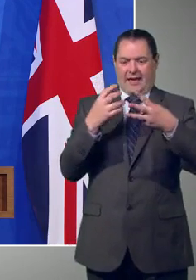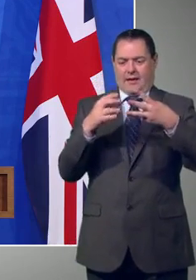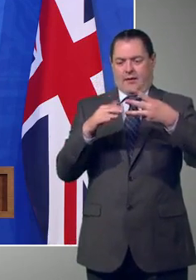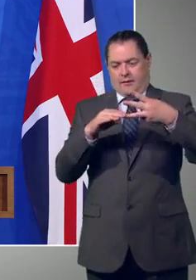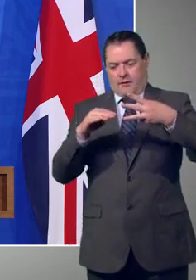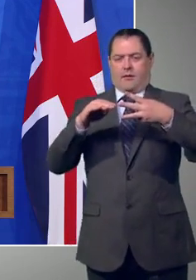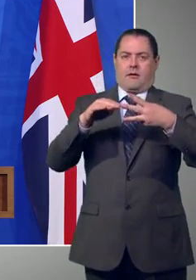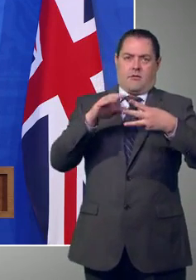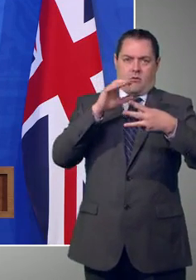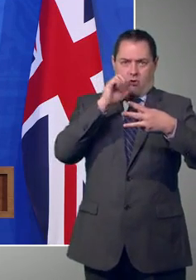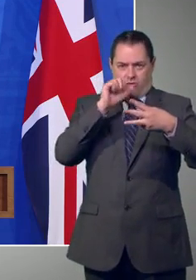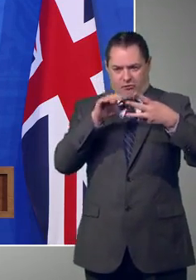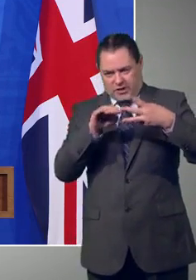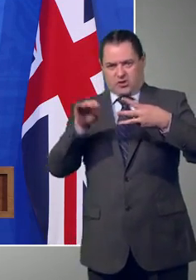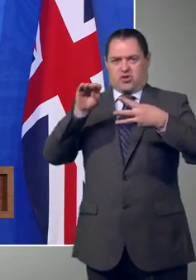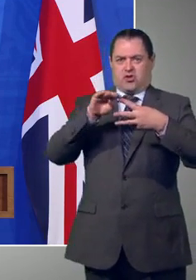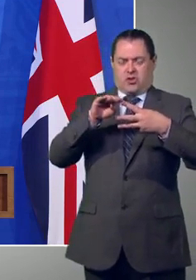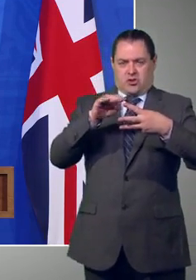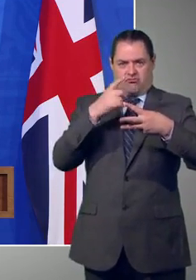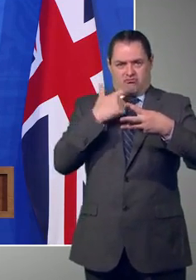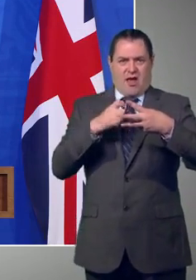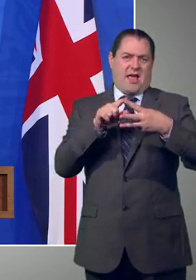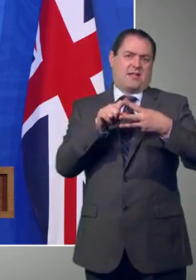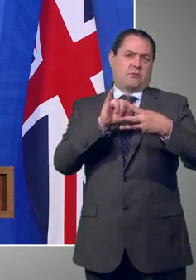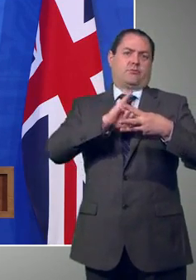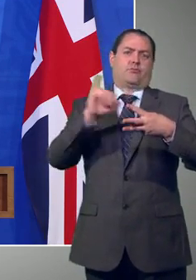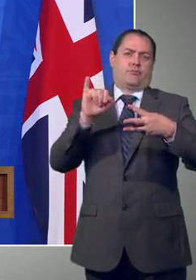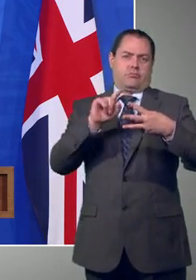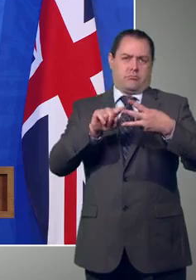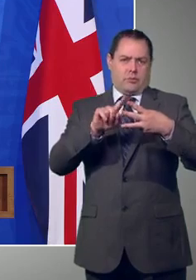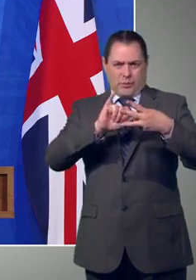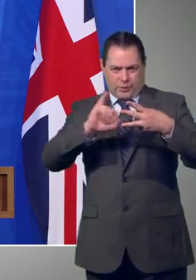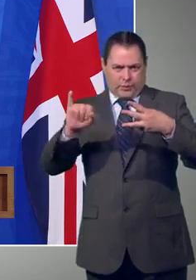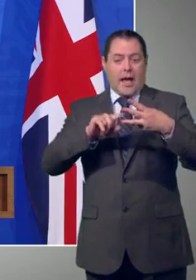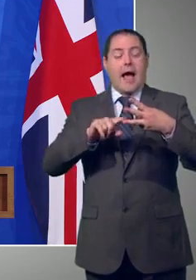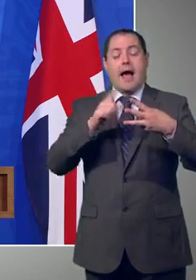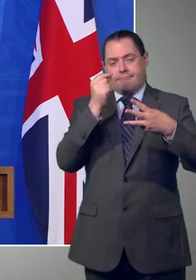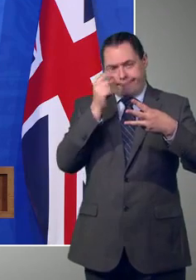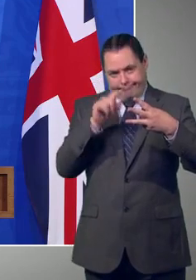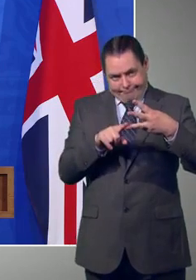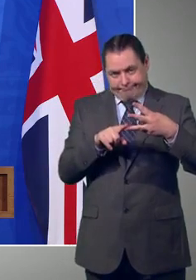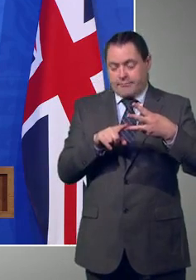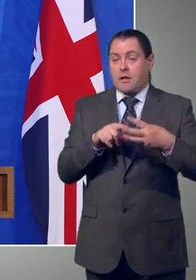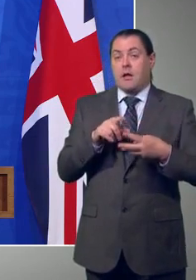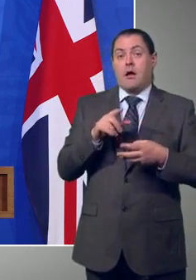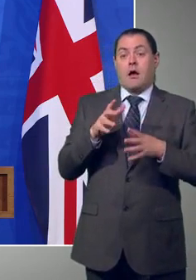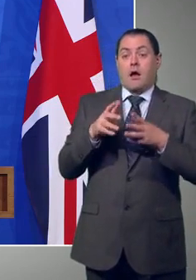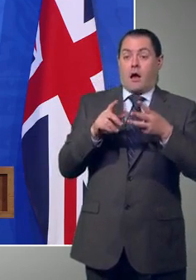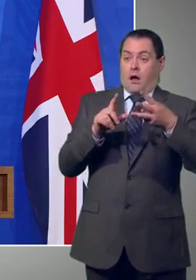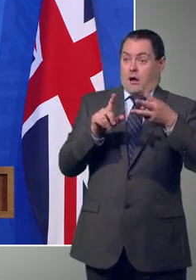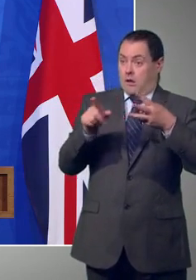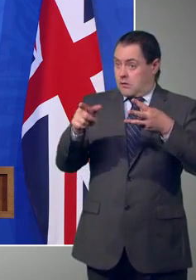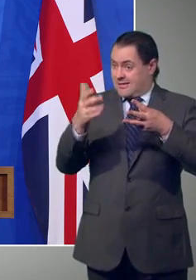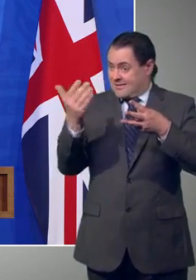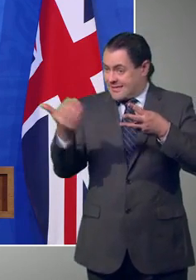think that's the right approach because it means that when a country is safe, a very very